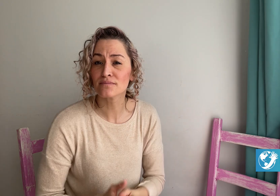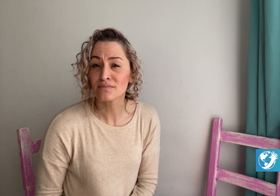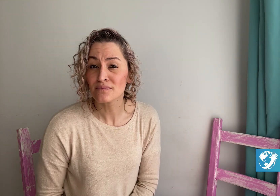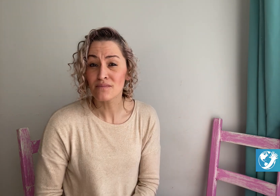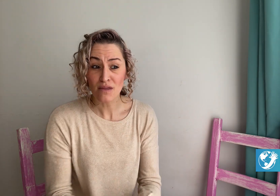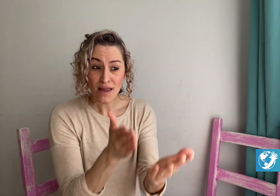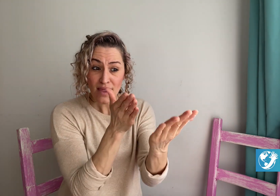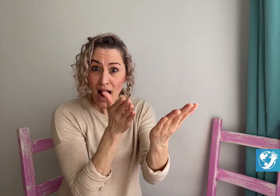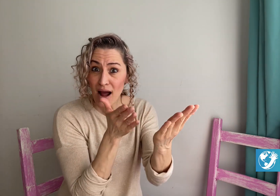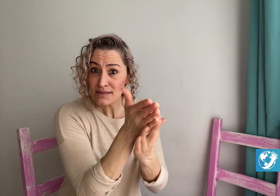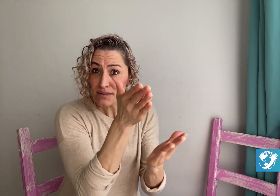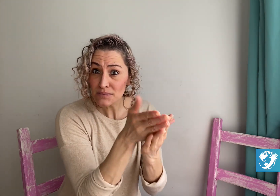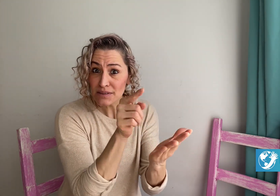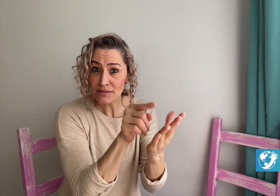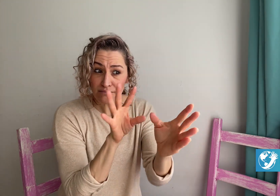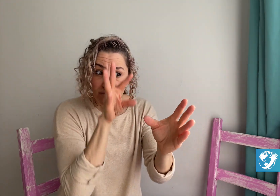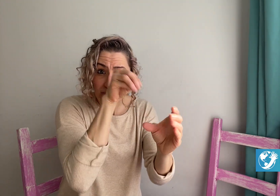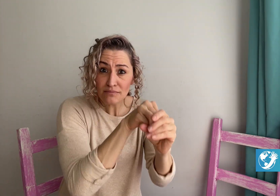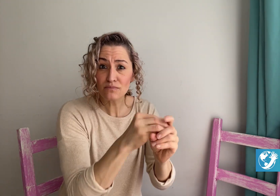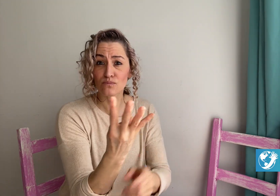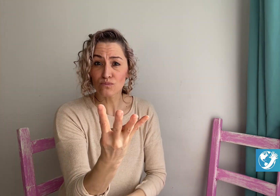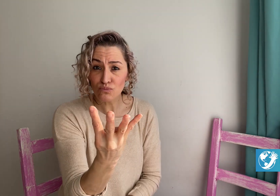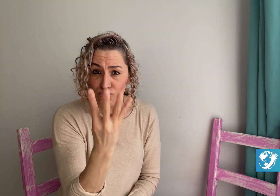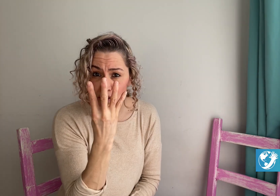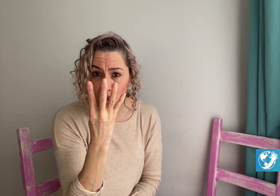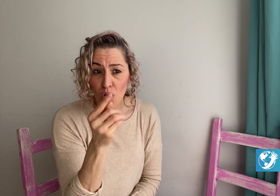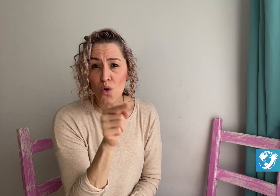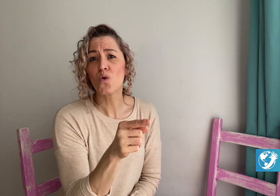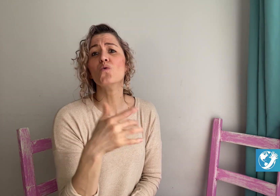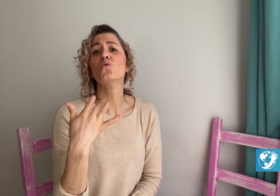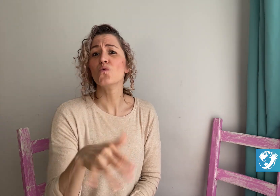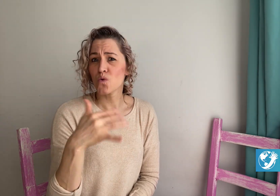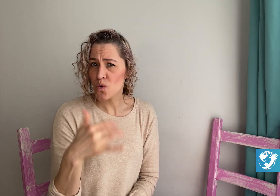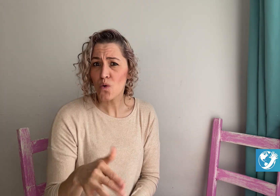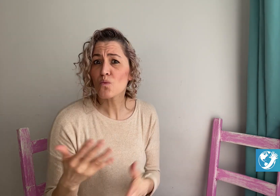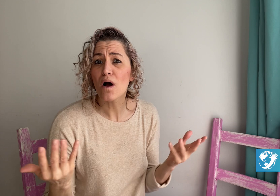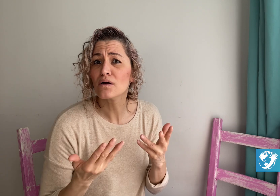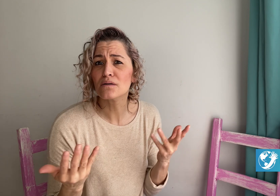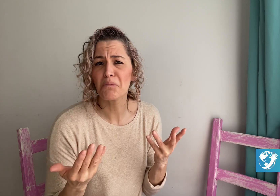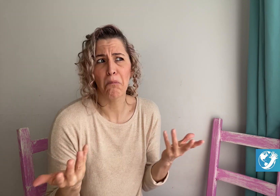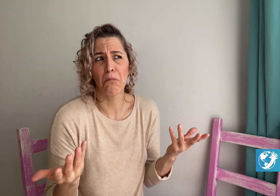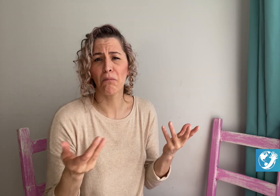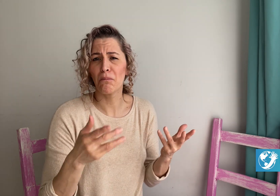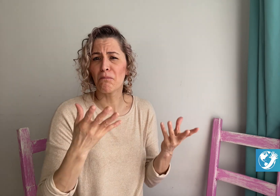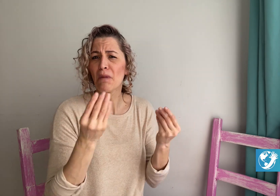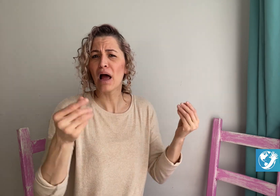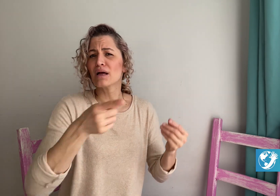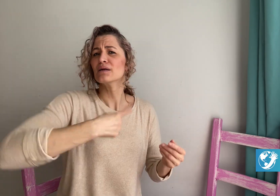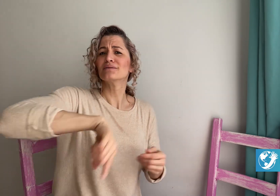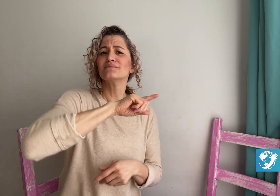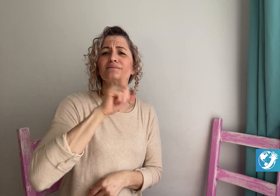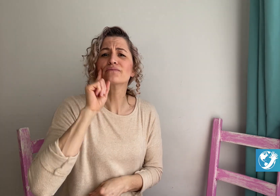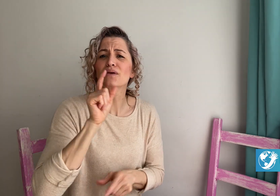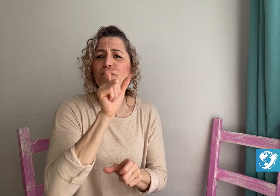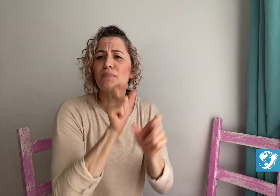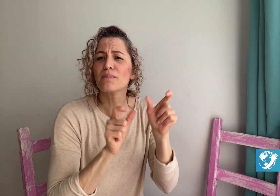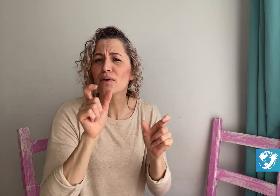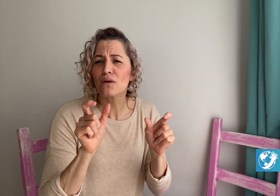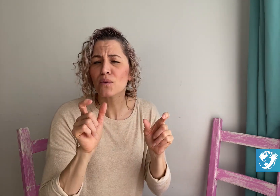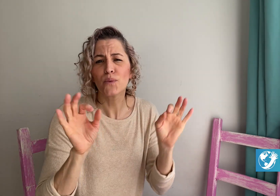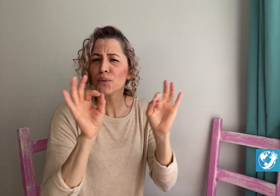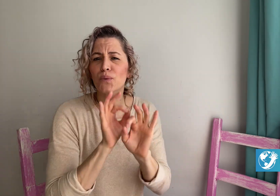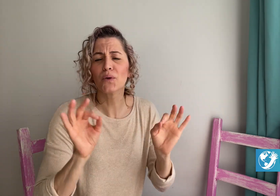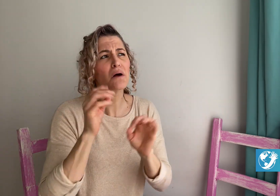is something that many Deaf people do not think about.